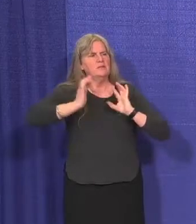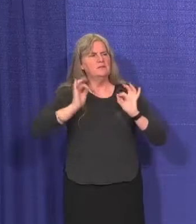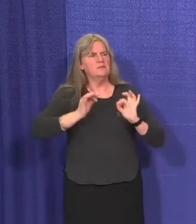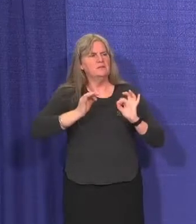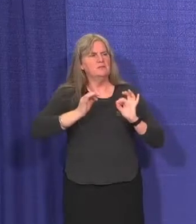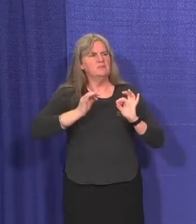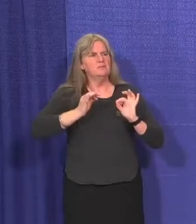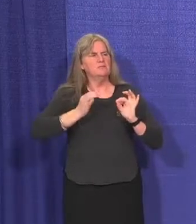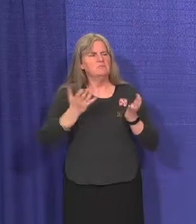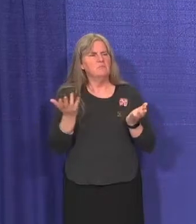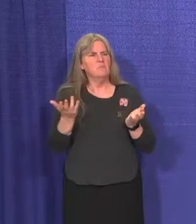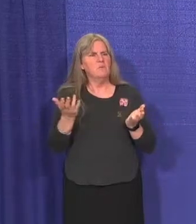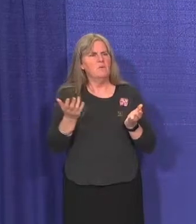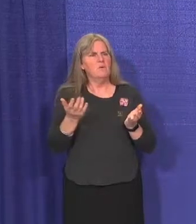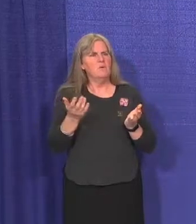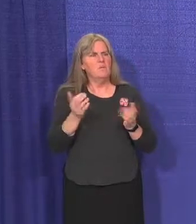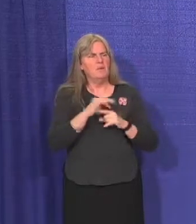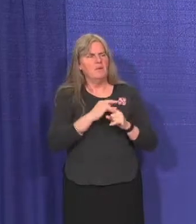vaccination rate across age